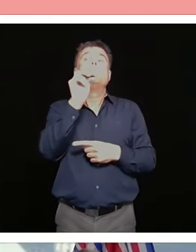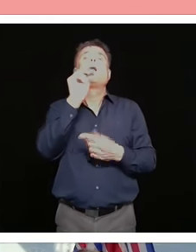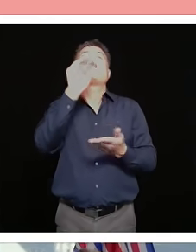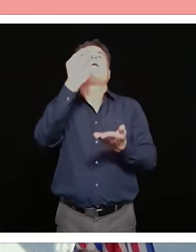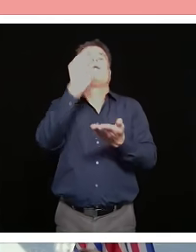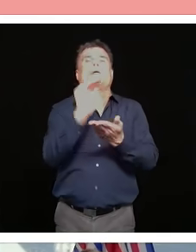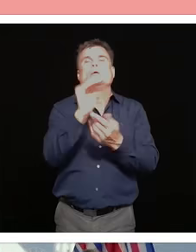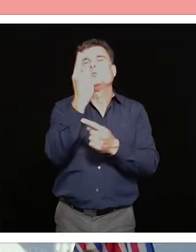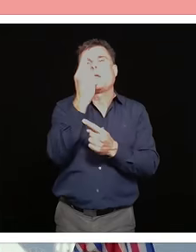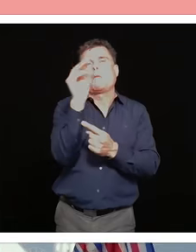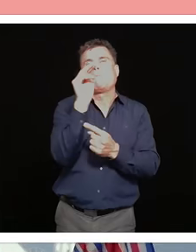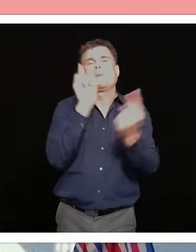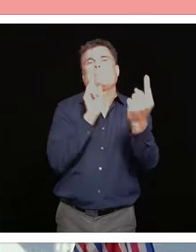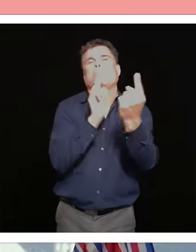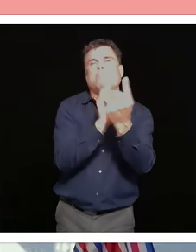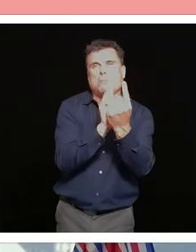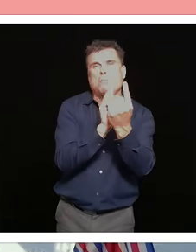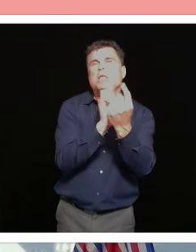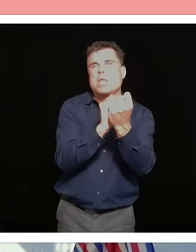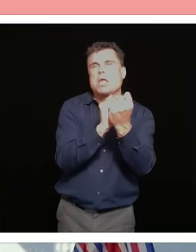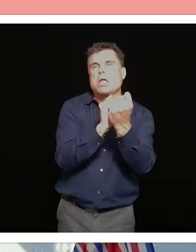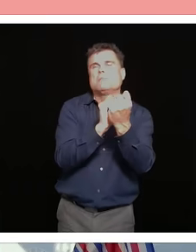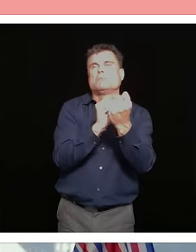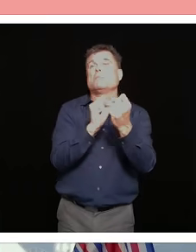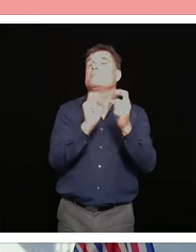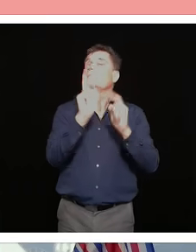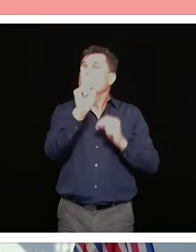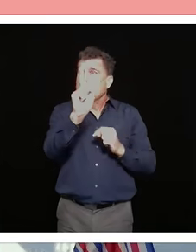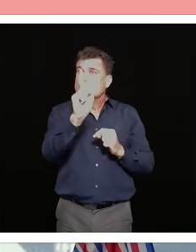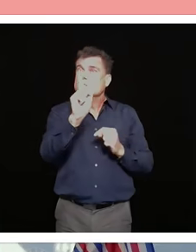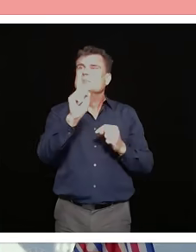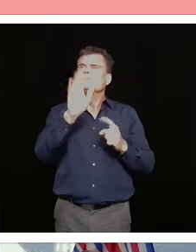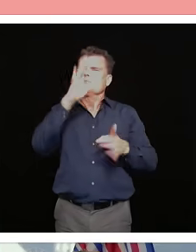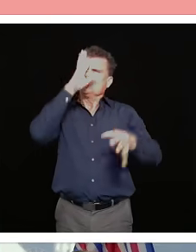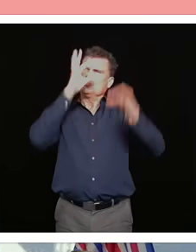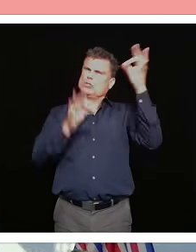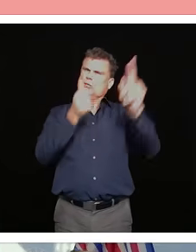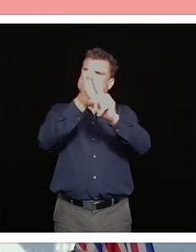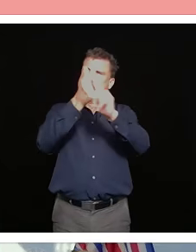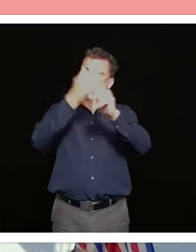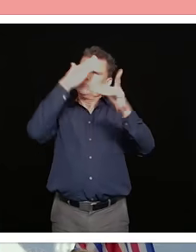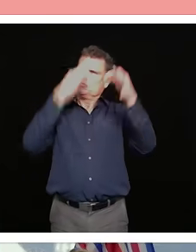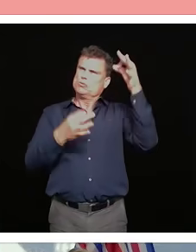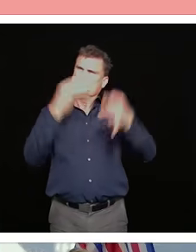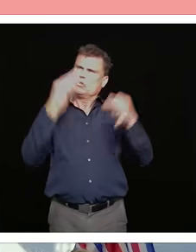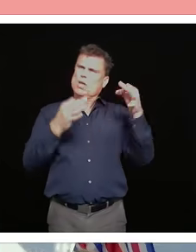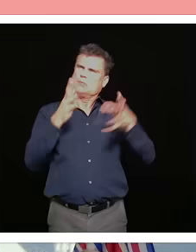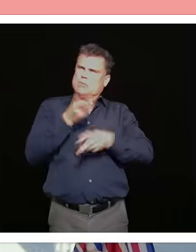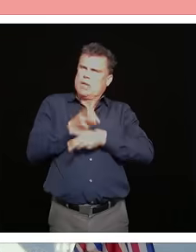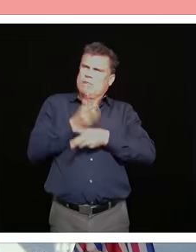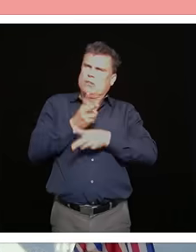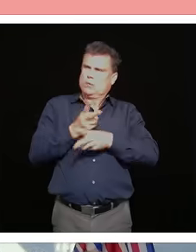Grocery stores and pharmacies have gone back up to normal. We still remain below previously to the pandemic.